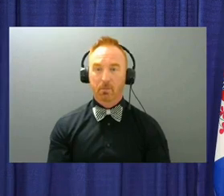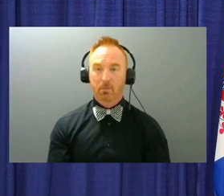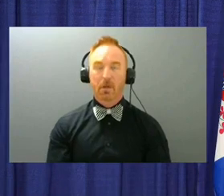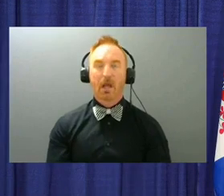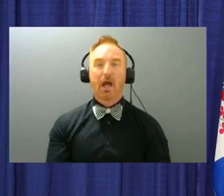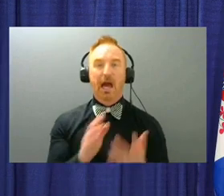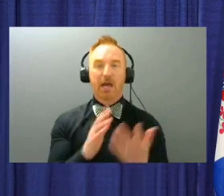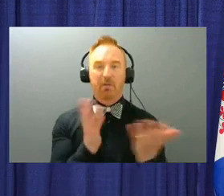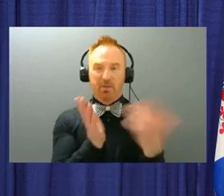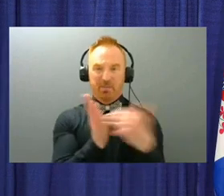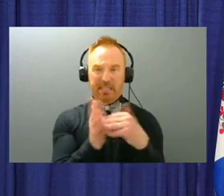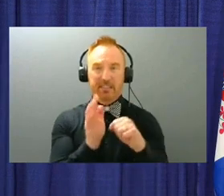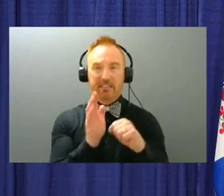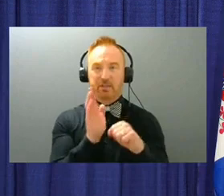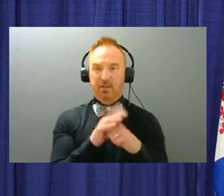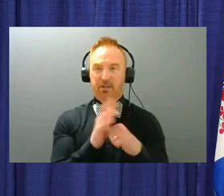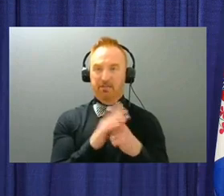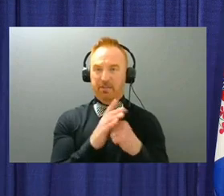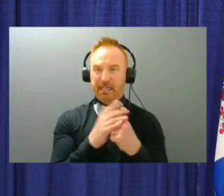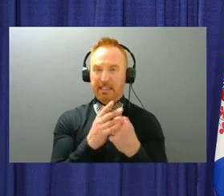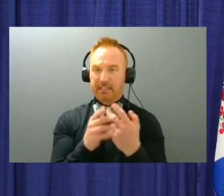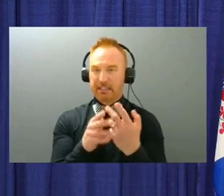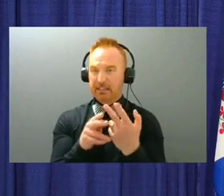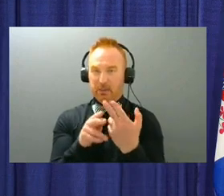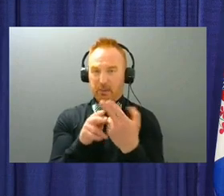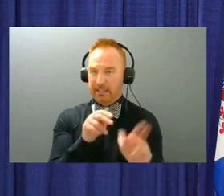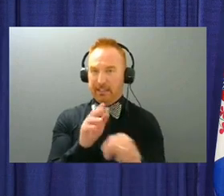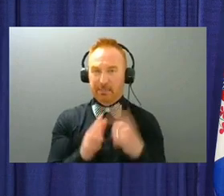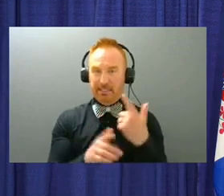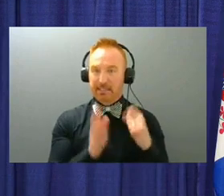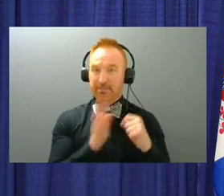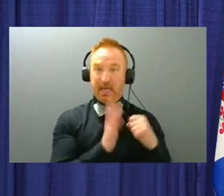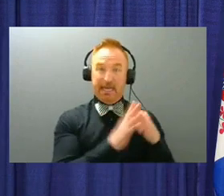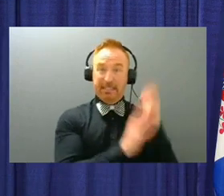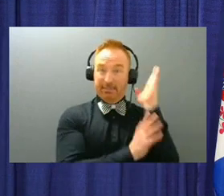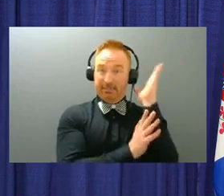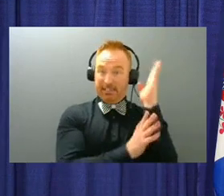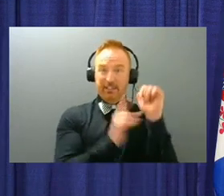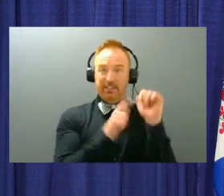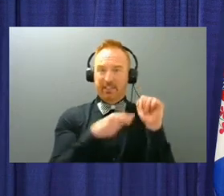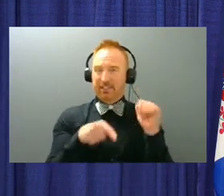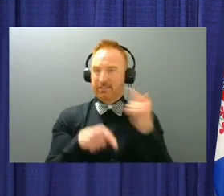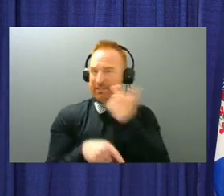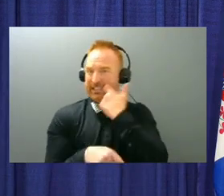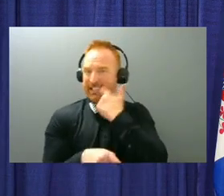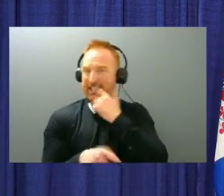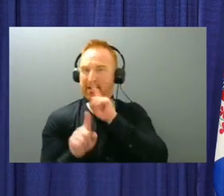I will repeat quickly, because that is more detailed than I gave in my talk.